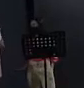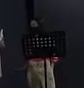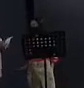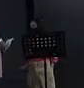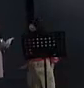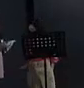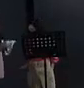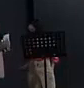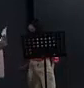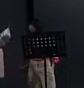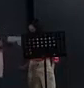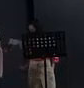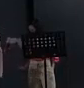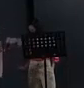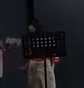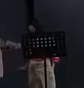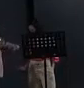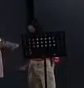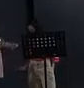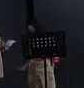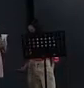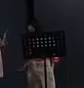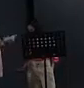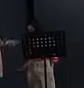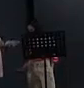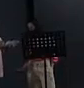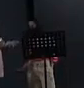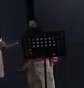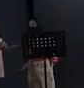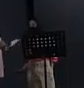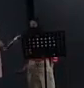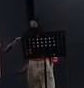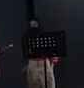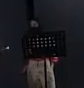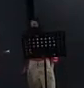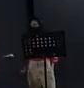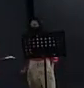what they are going to take or not Because one thing is that one has a property but does not have the funds